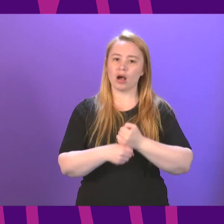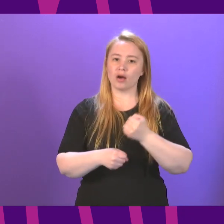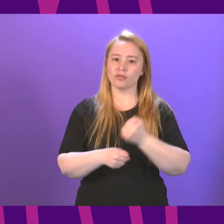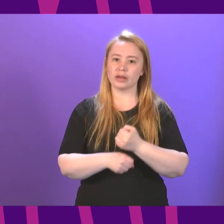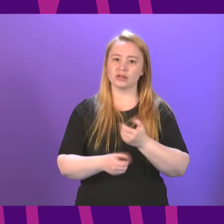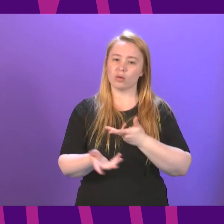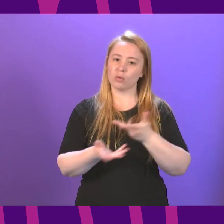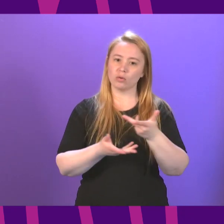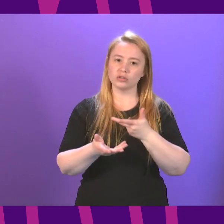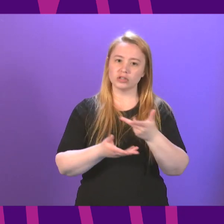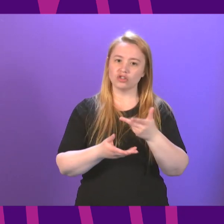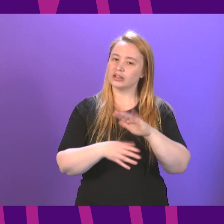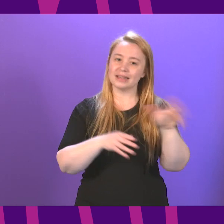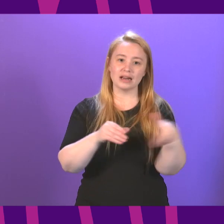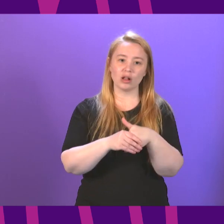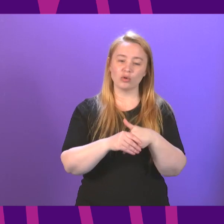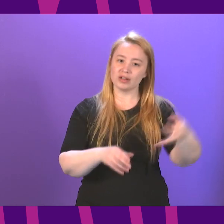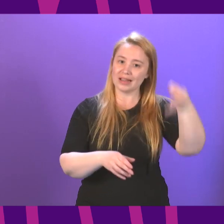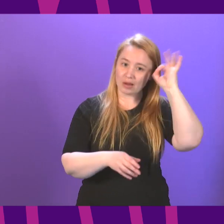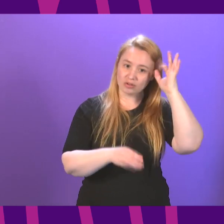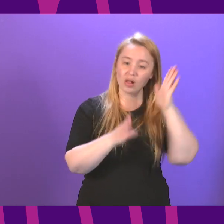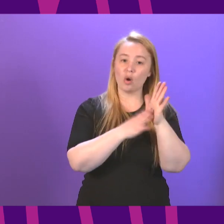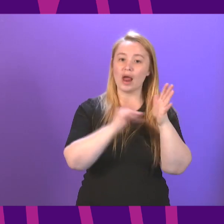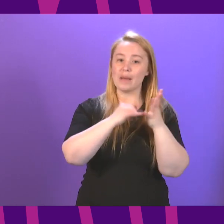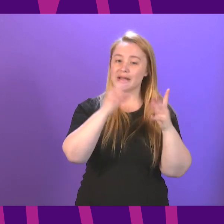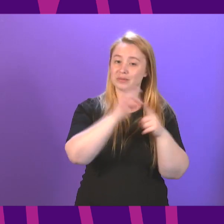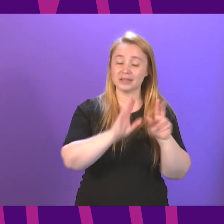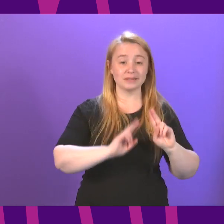not included the local council or the local member of the Scottish Parliament. It sets out a binary